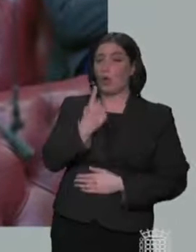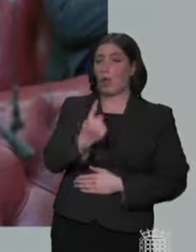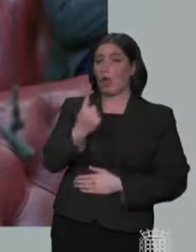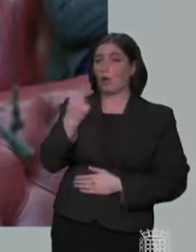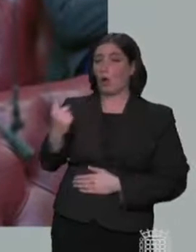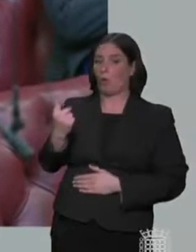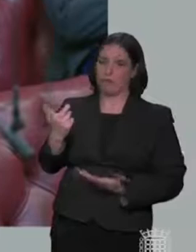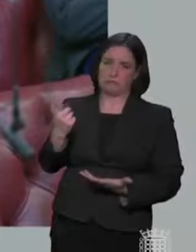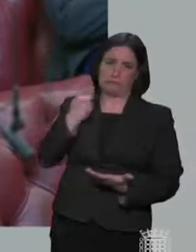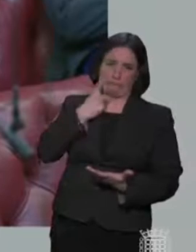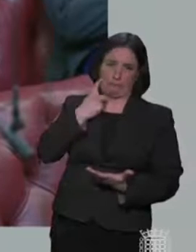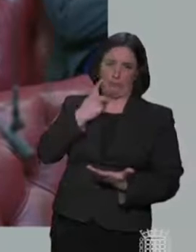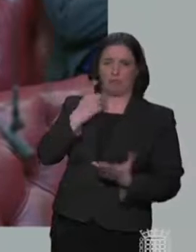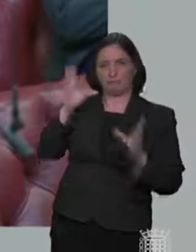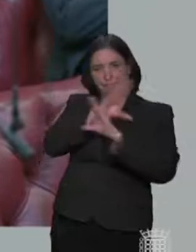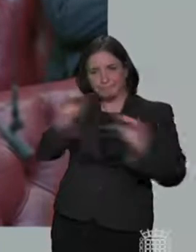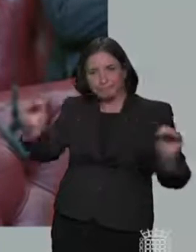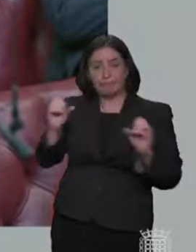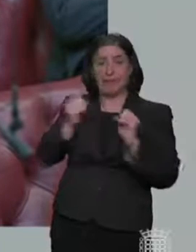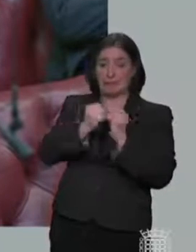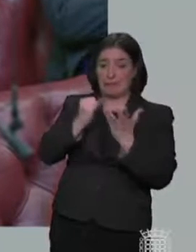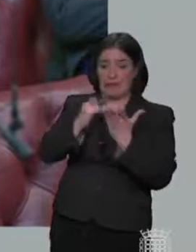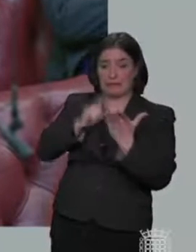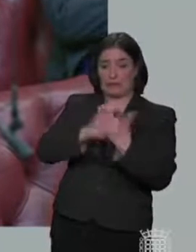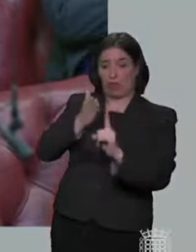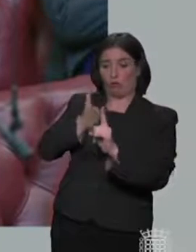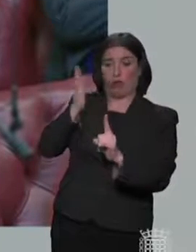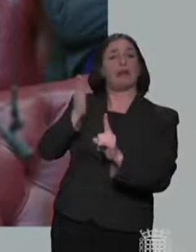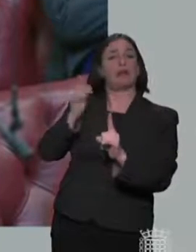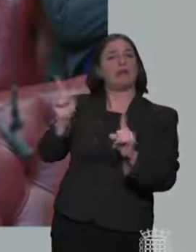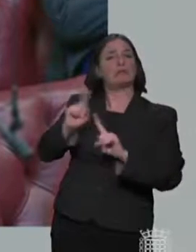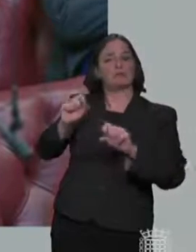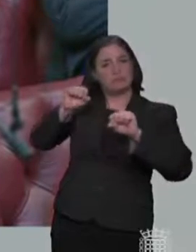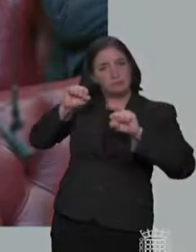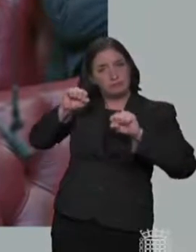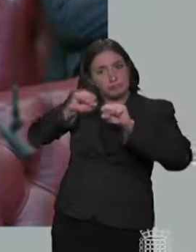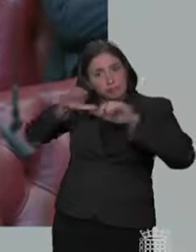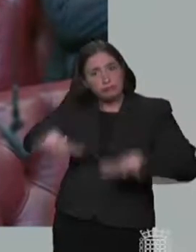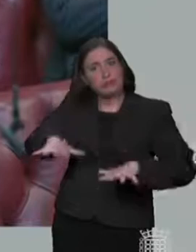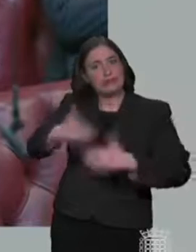british sign language is recognized as a language of england wales and scotland hallelujah